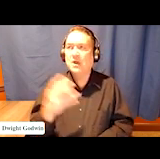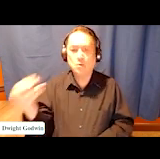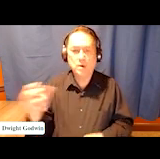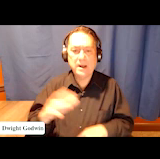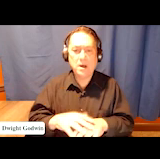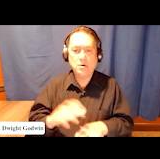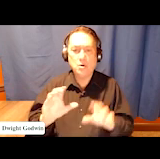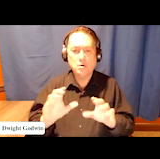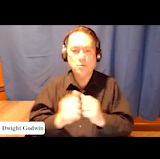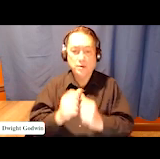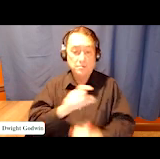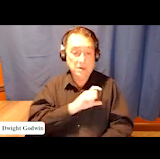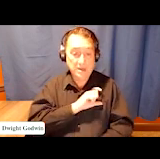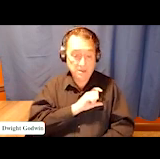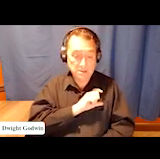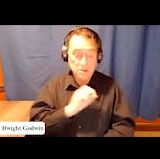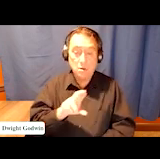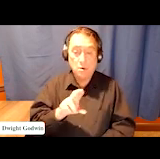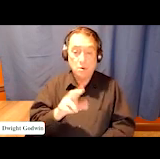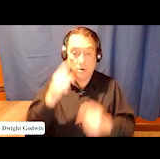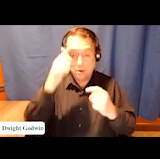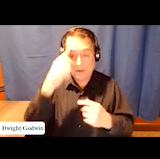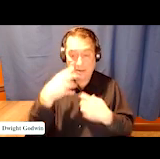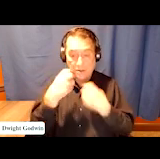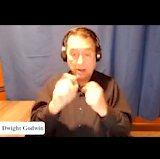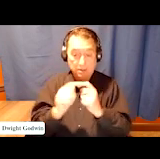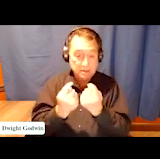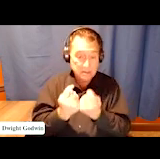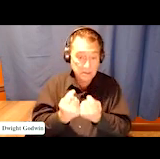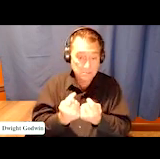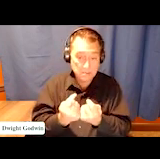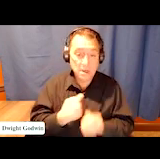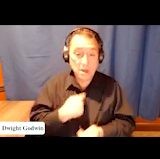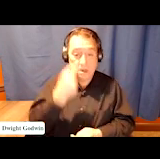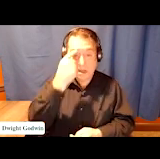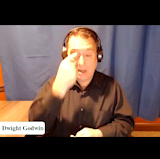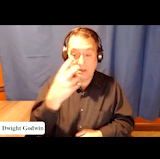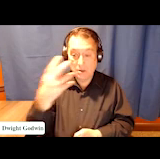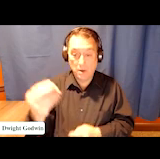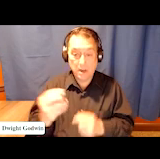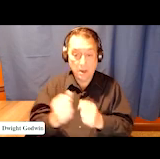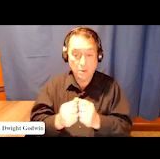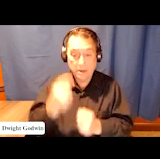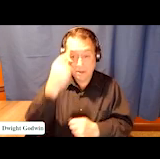with police or mental health team. I think going out with the mental health team